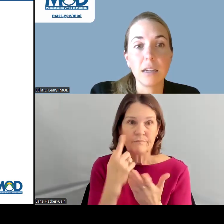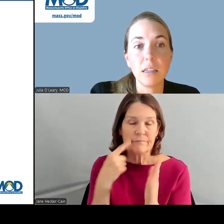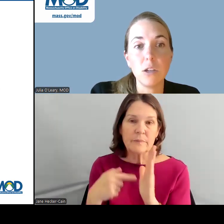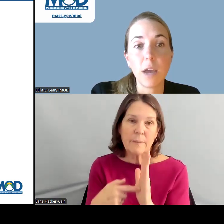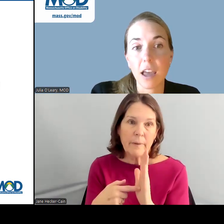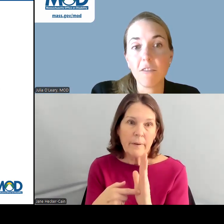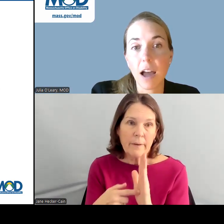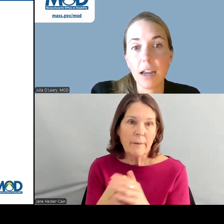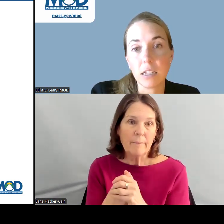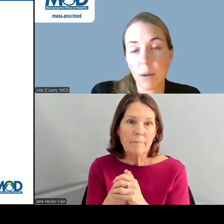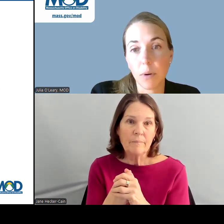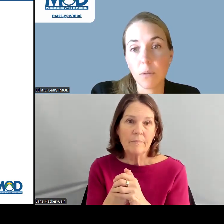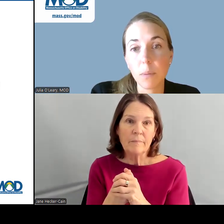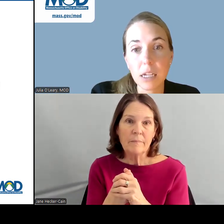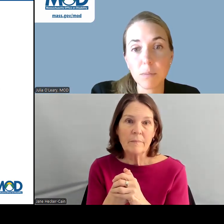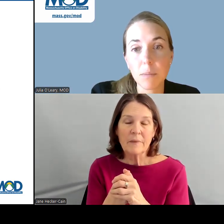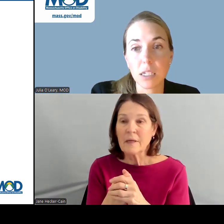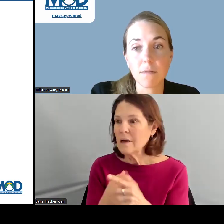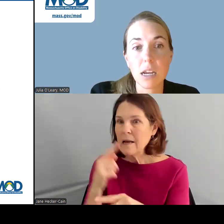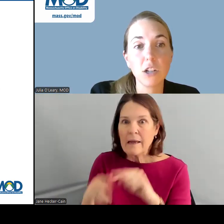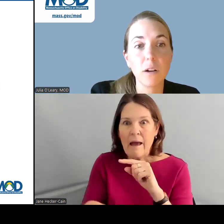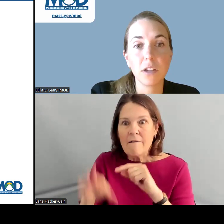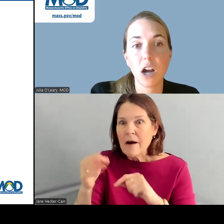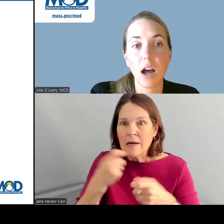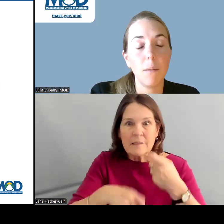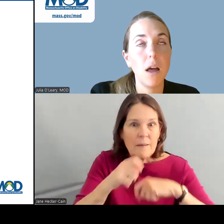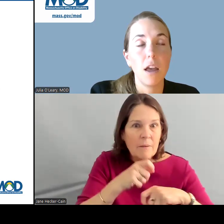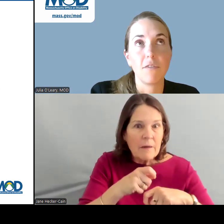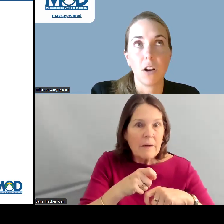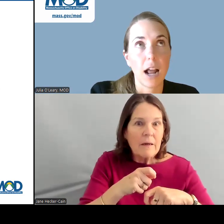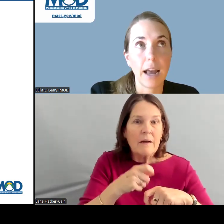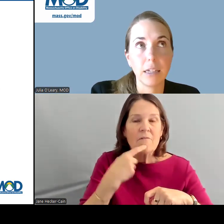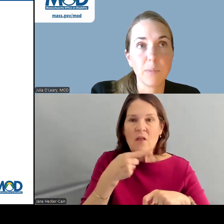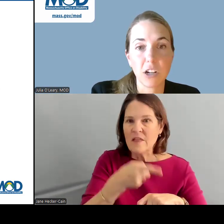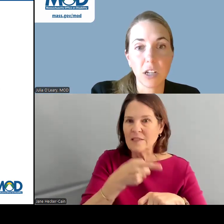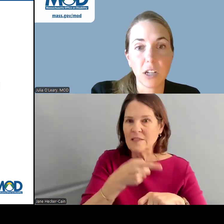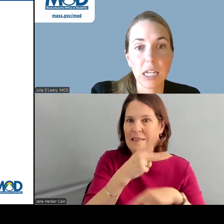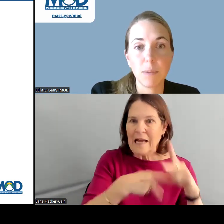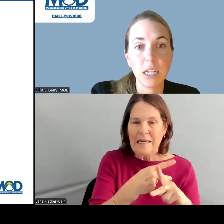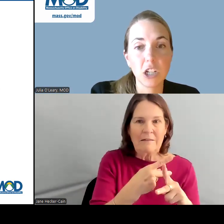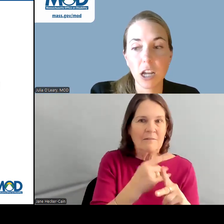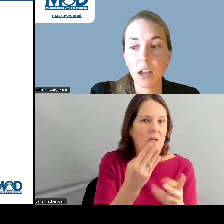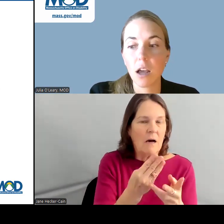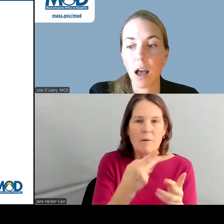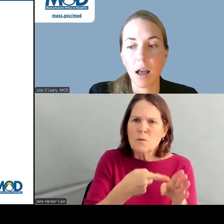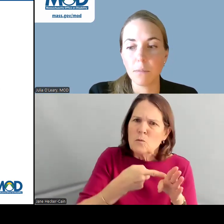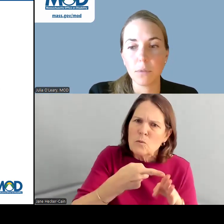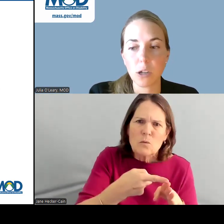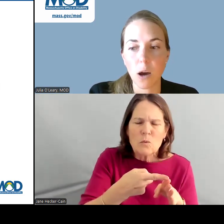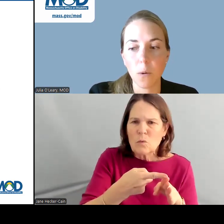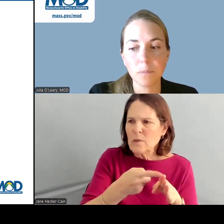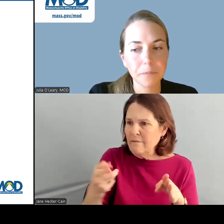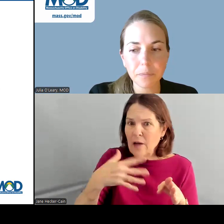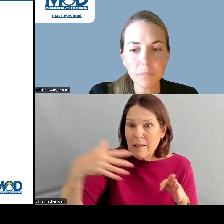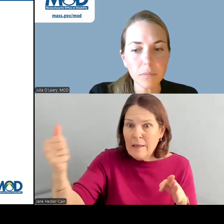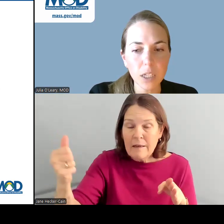It might be that you can't find a temporary replacement because of the nature of the job, if they're in a highly-specialized position.